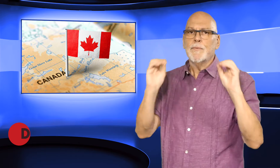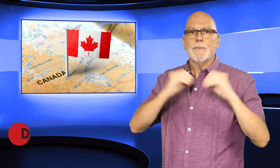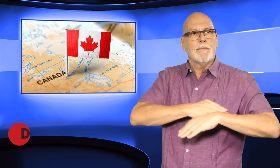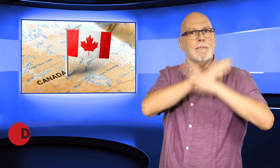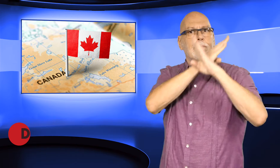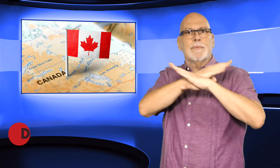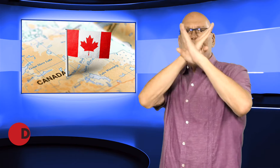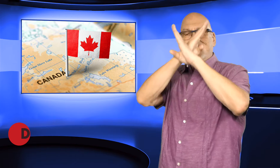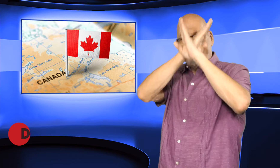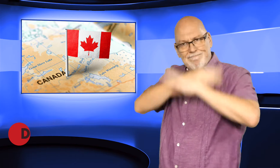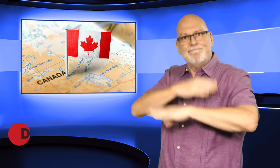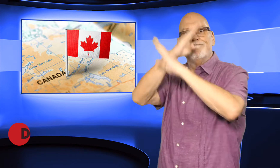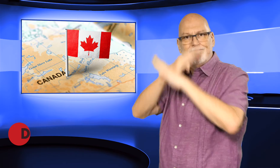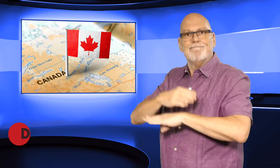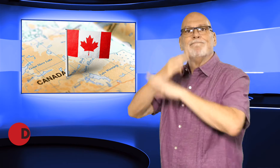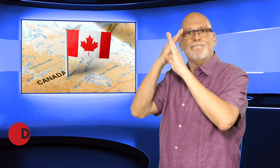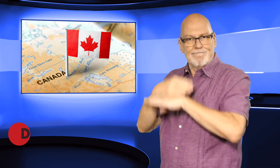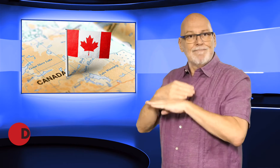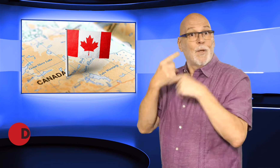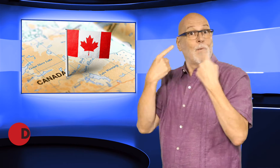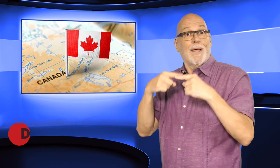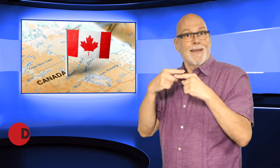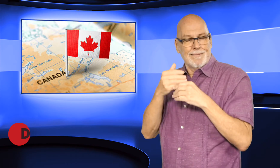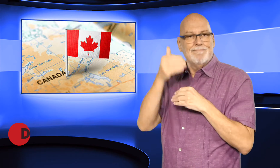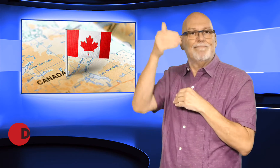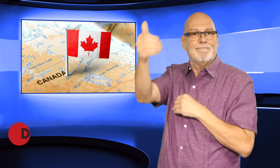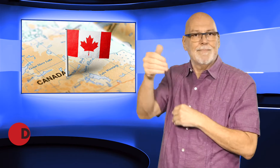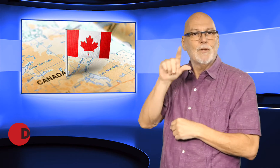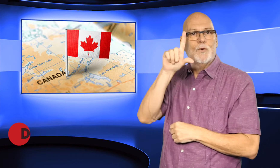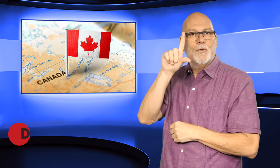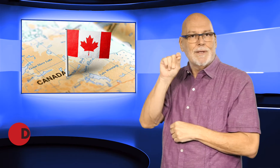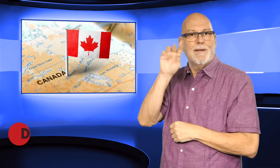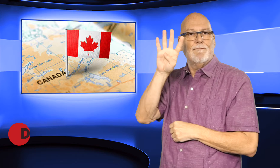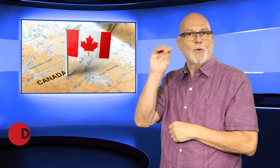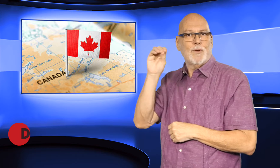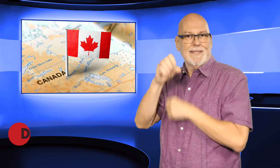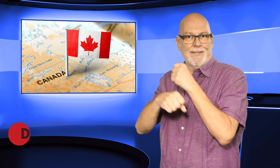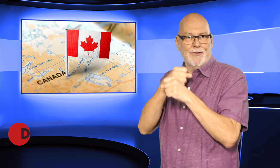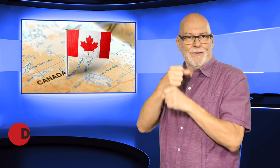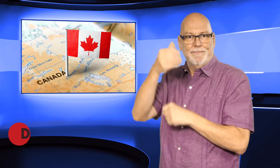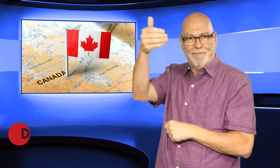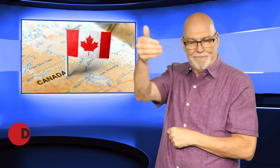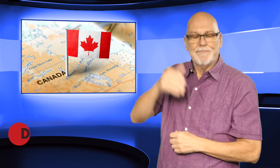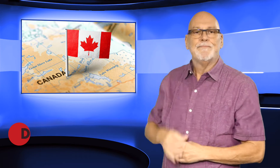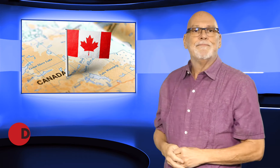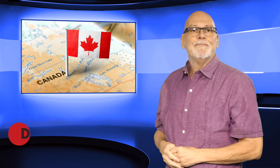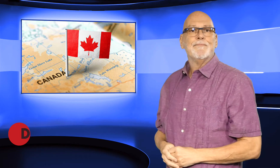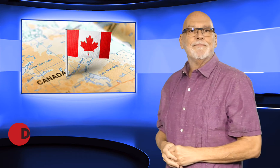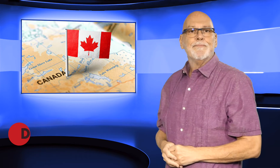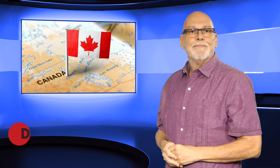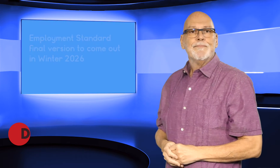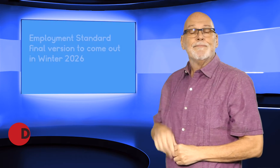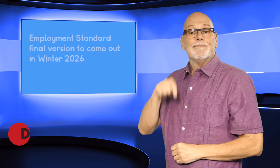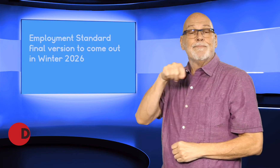to support the goal of making Canada without barriers by 2040.